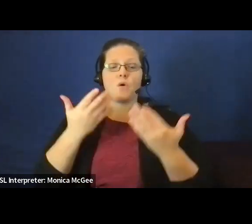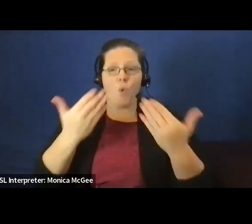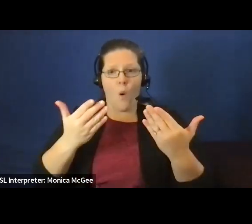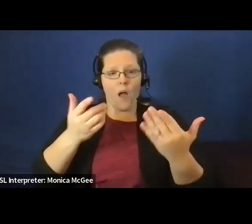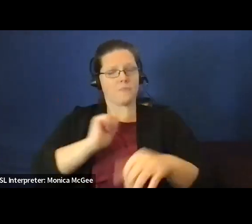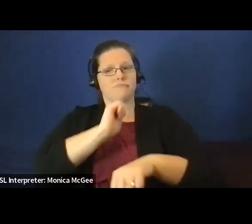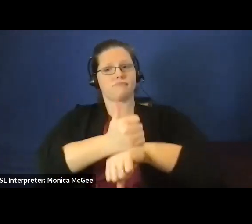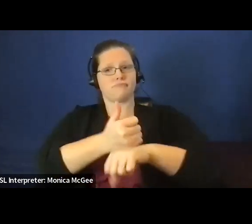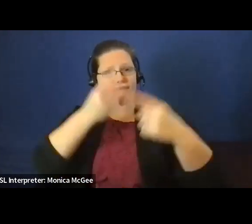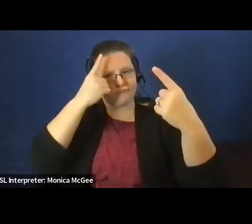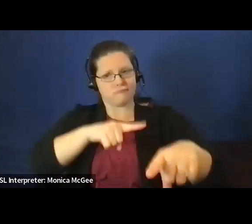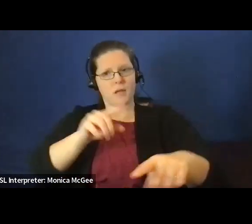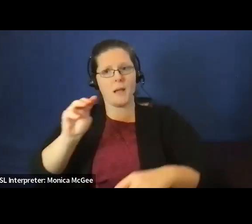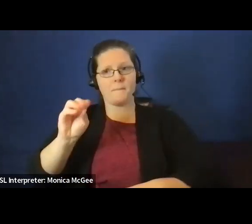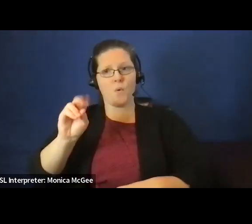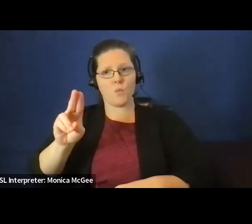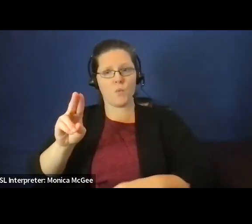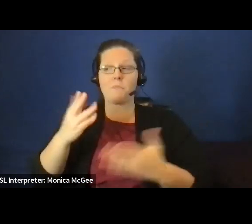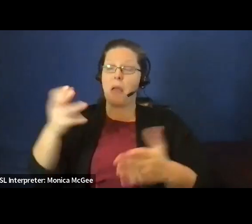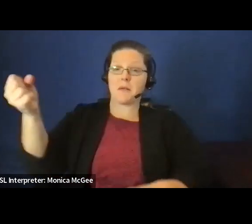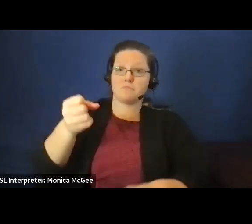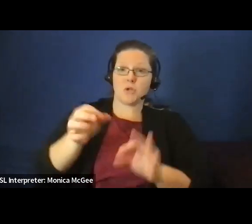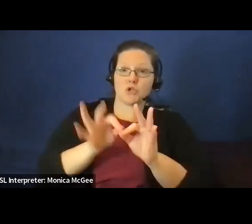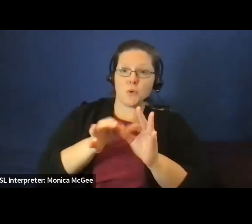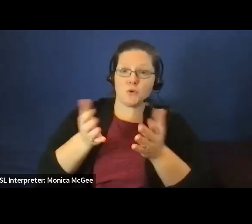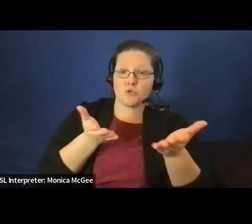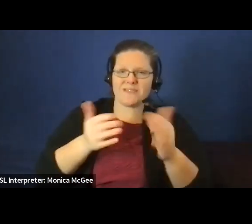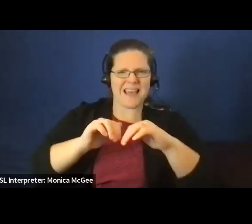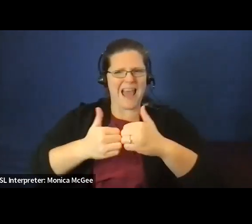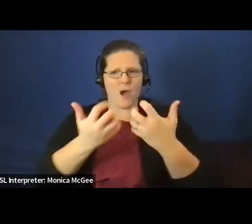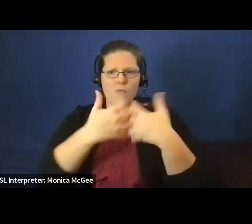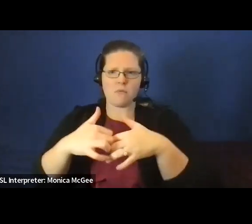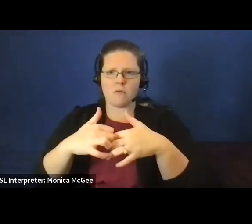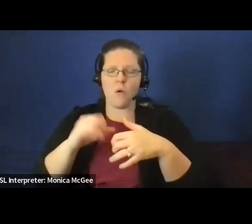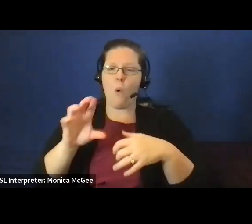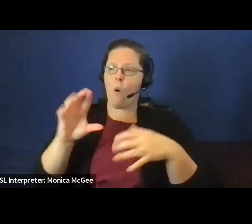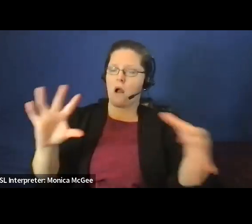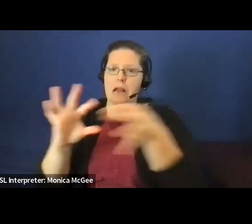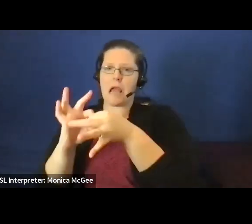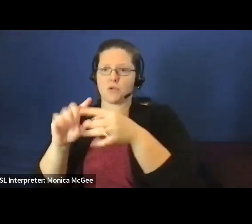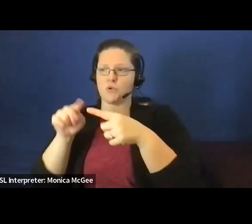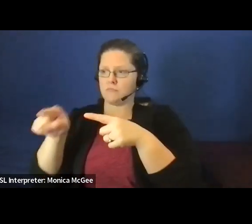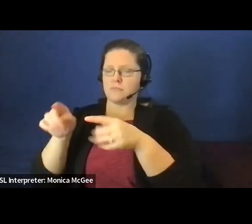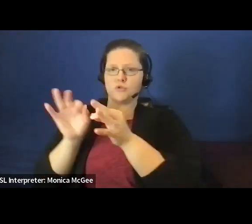trainings and assistance during blue skies, getting MOU's with the counties